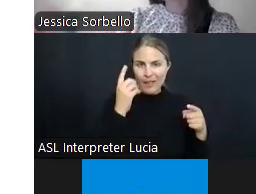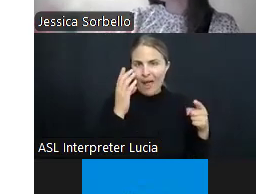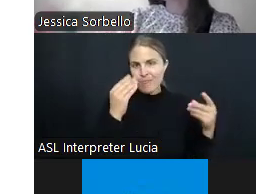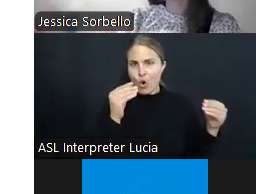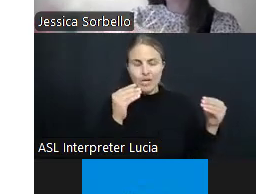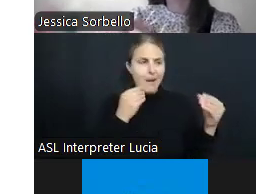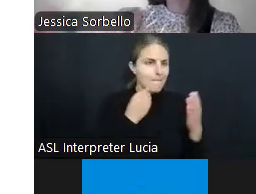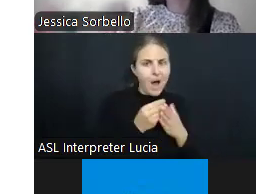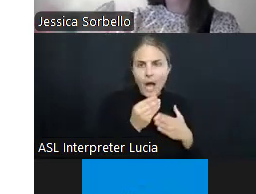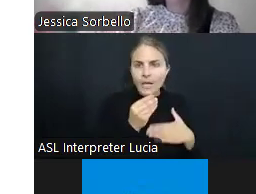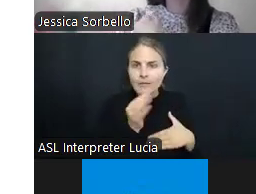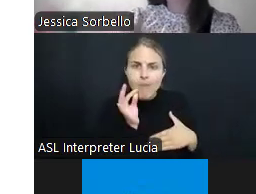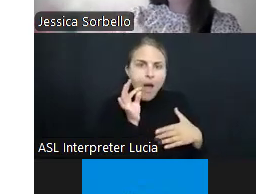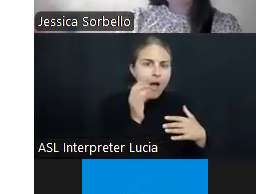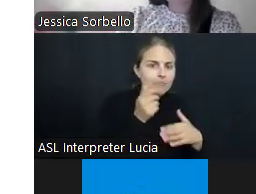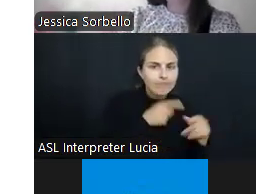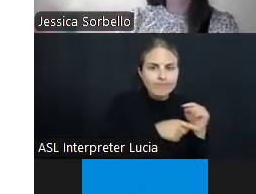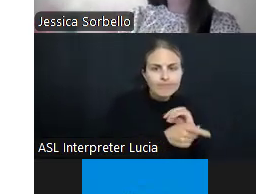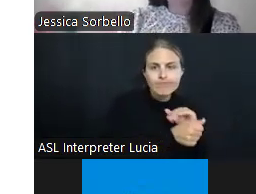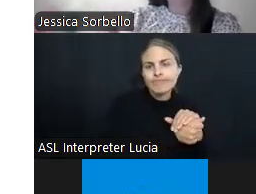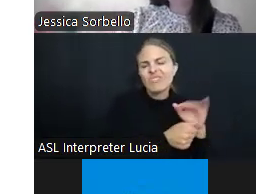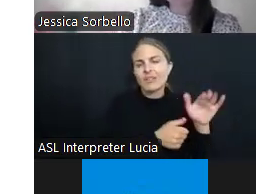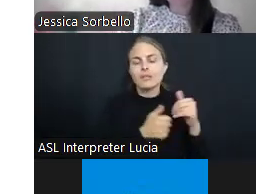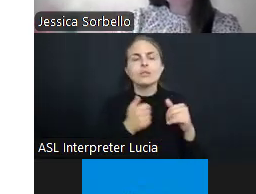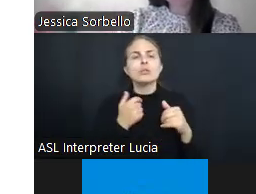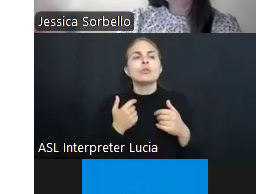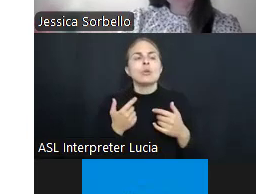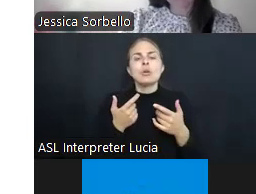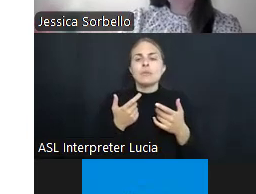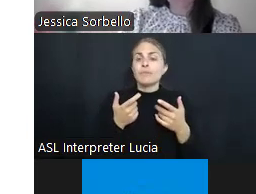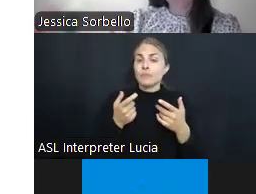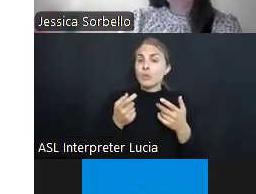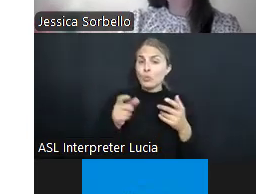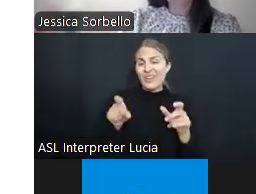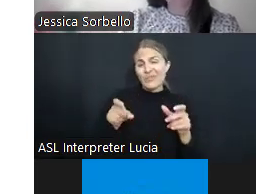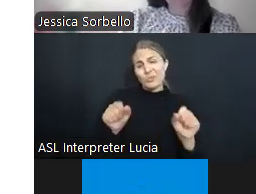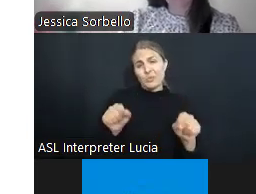Us being able to talk about this in that comfortable way will make the folk